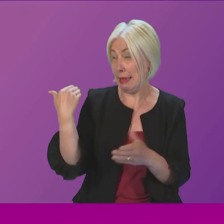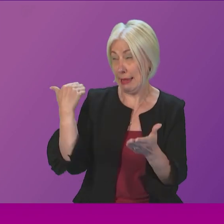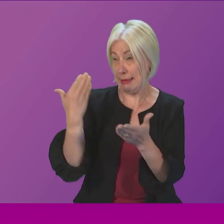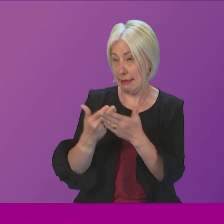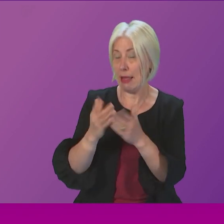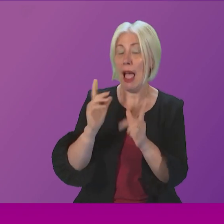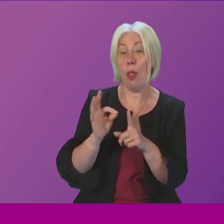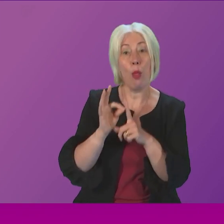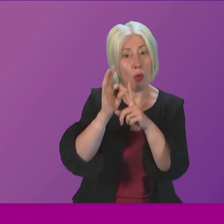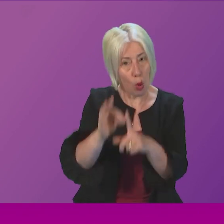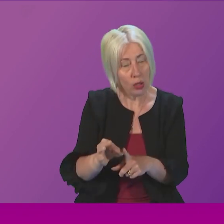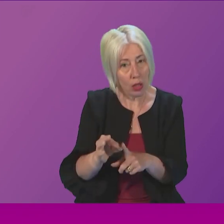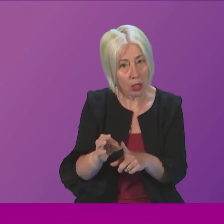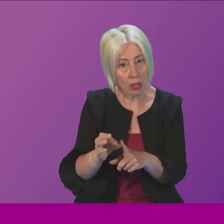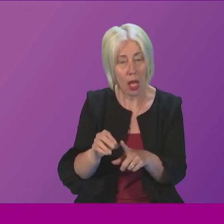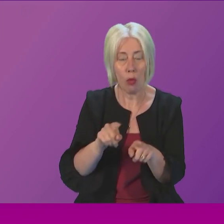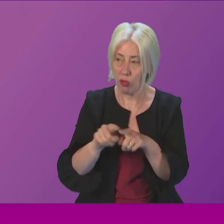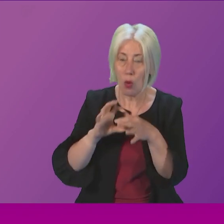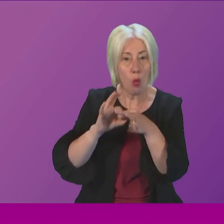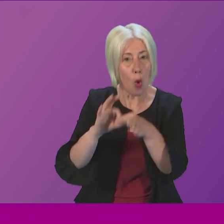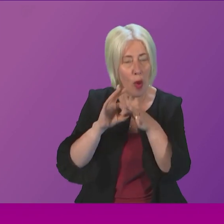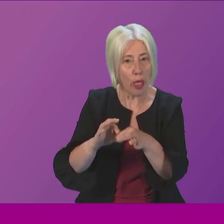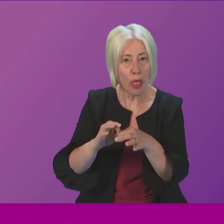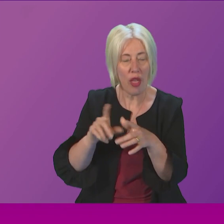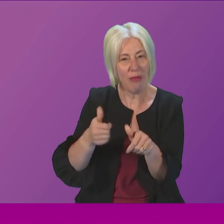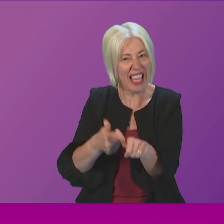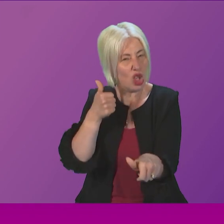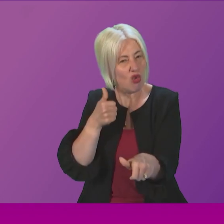since 2019, and we will continue working constructively with the industry to overcome any remaining